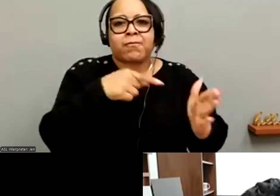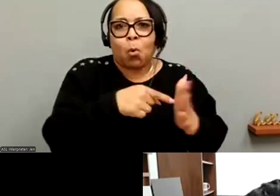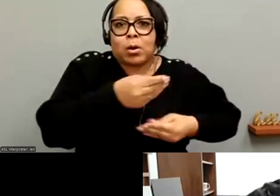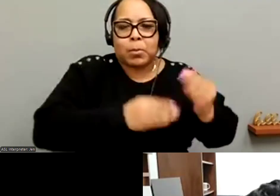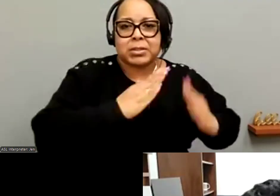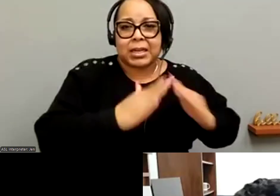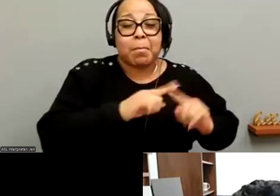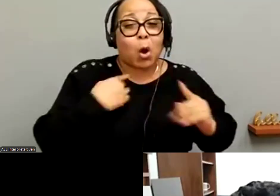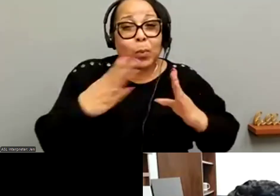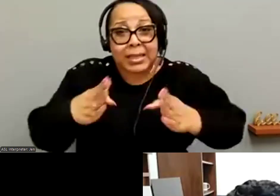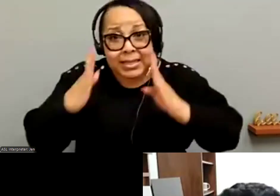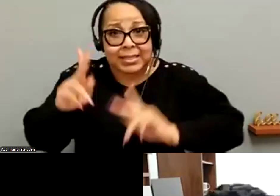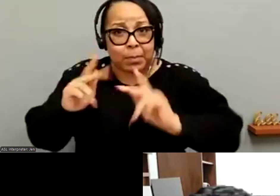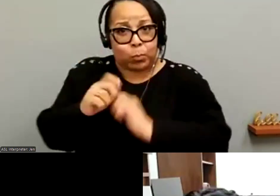13:12:03 listening to people with 13:12:04 disability and their feelings